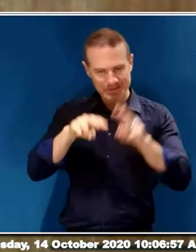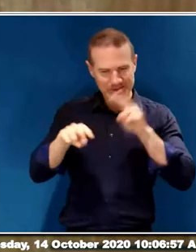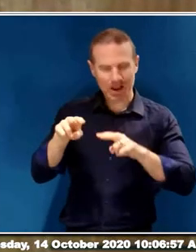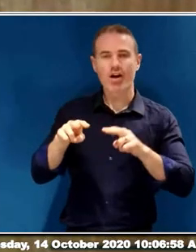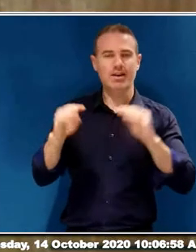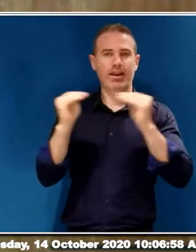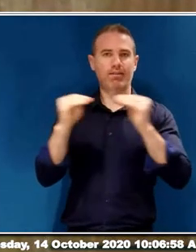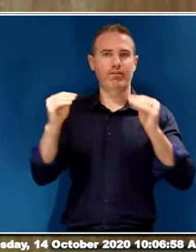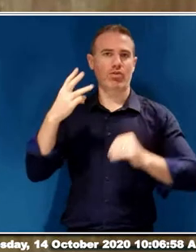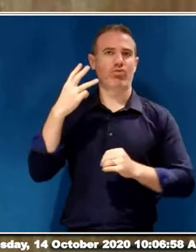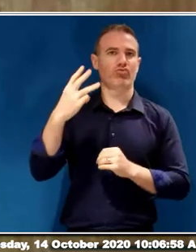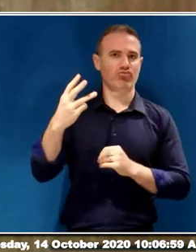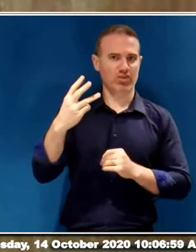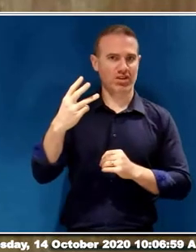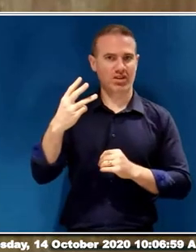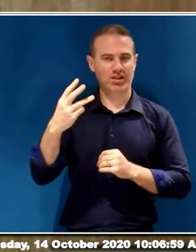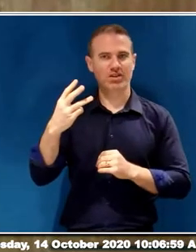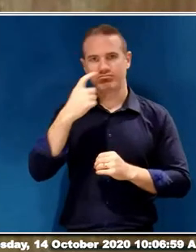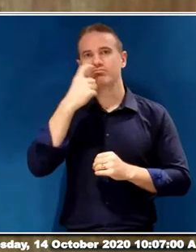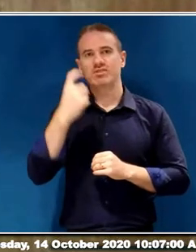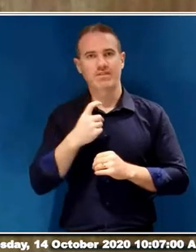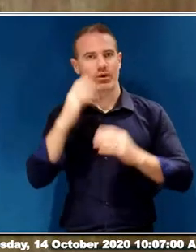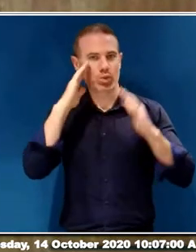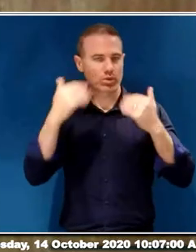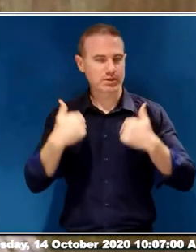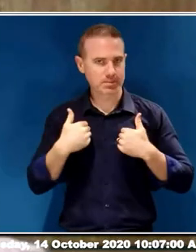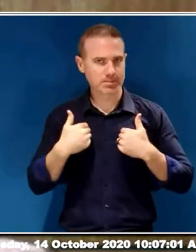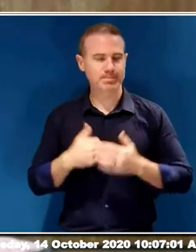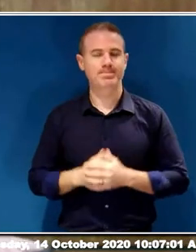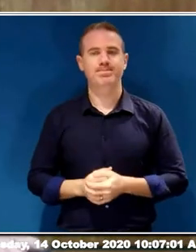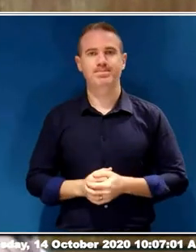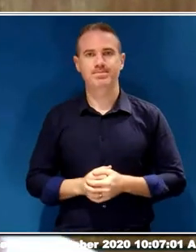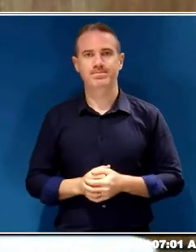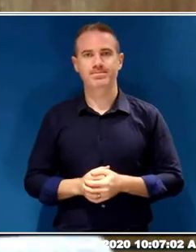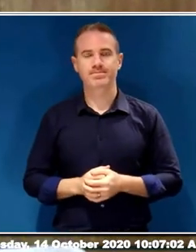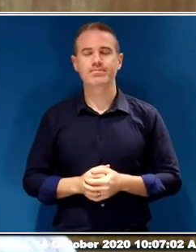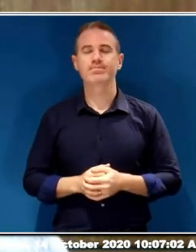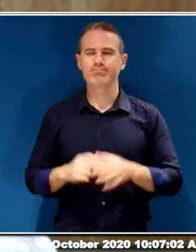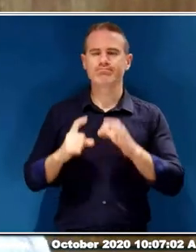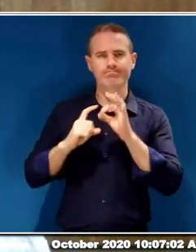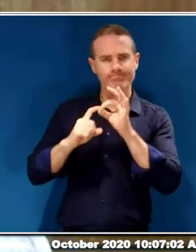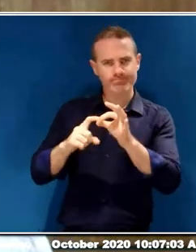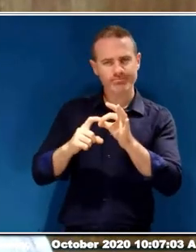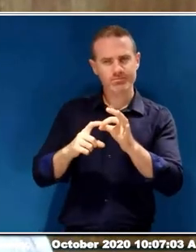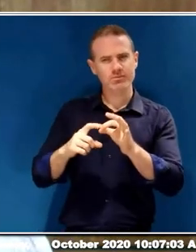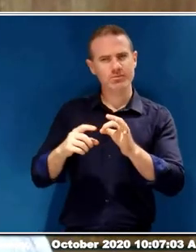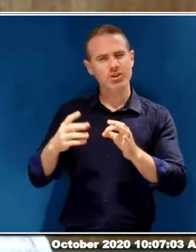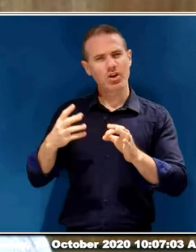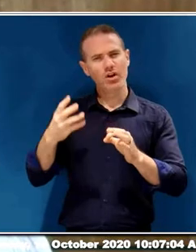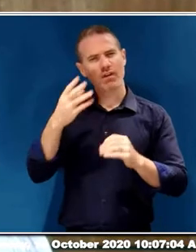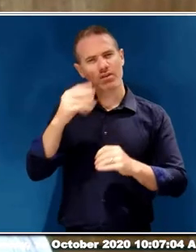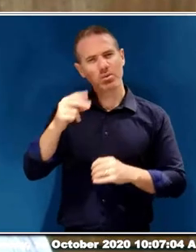And from his early childhood had he been diagnosed with any other conditions? Yes.